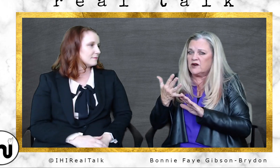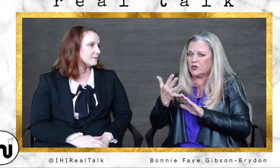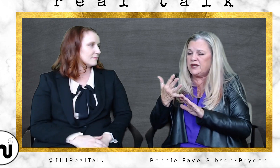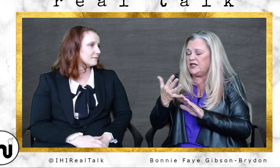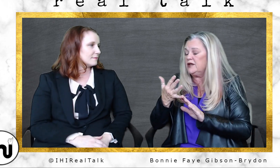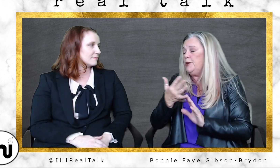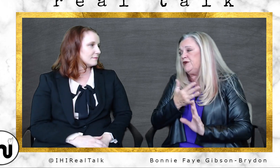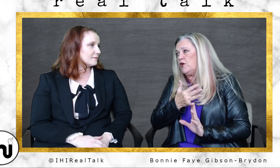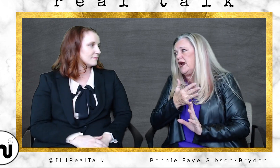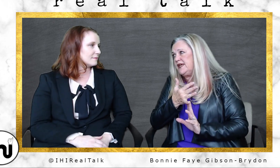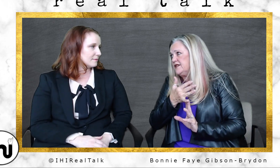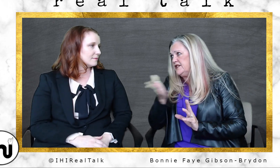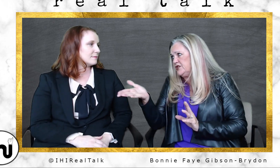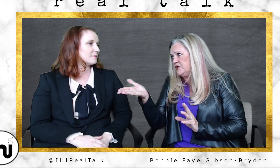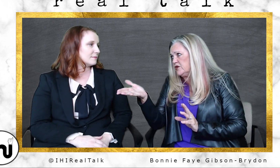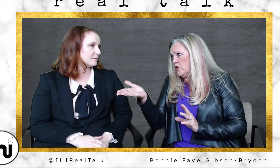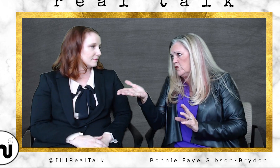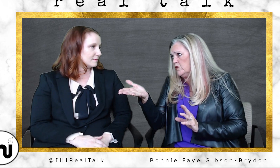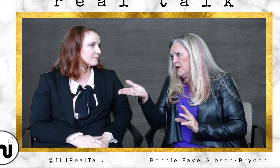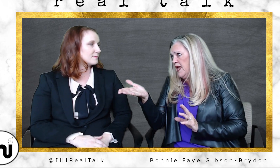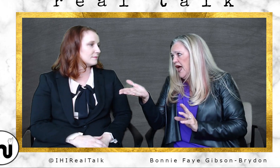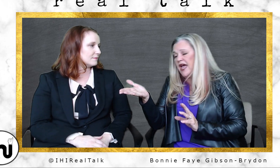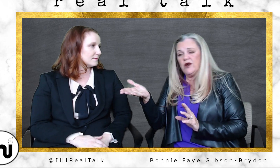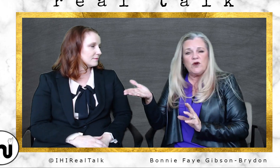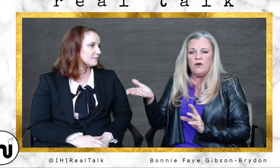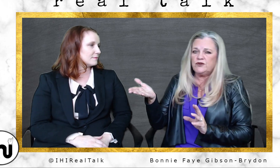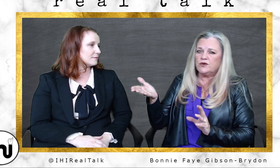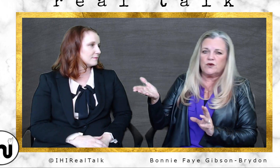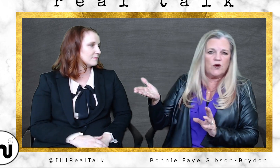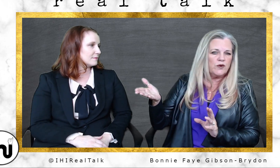reading before I get into the courtroom. I don't go into a courtroom without